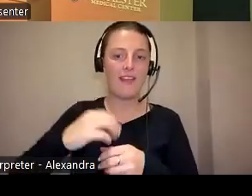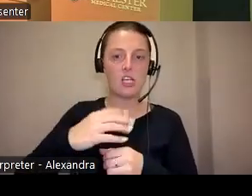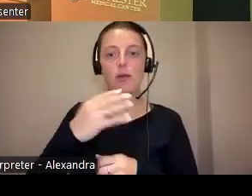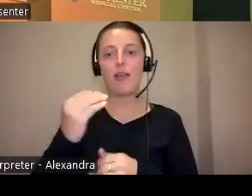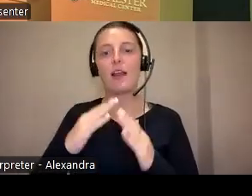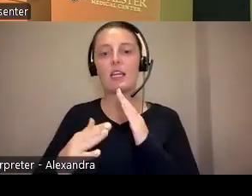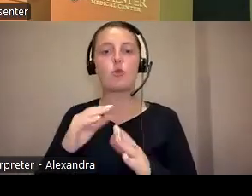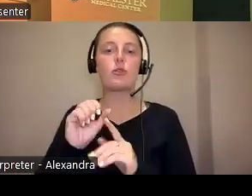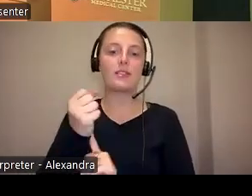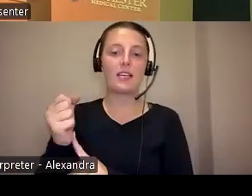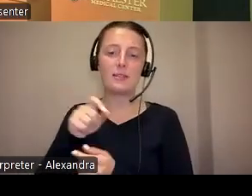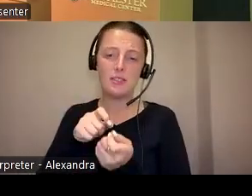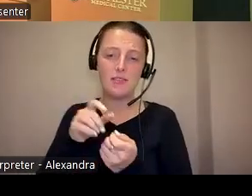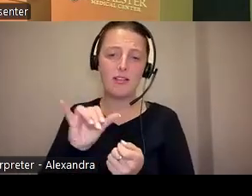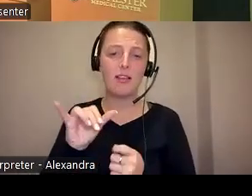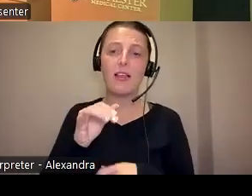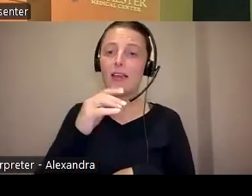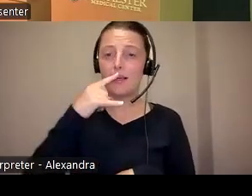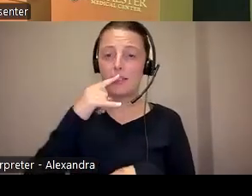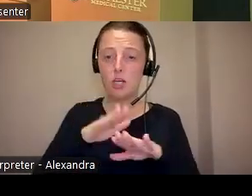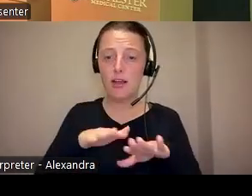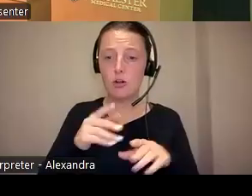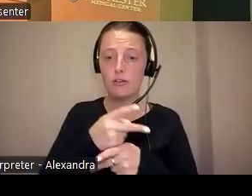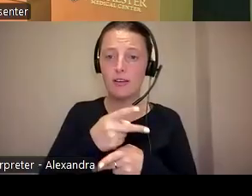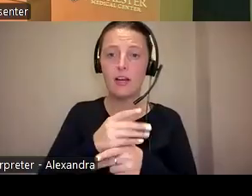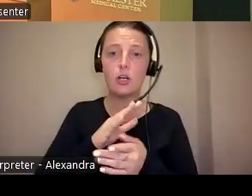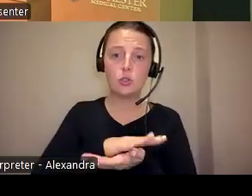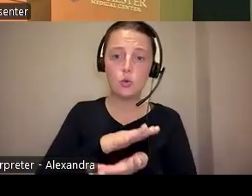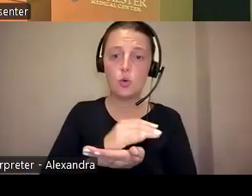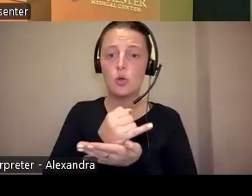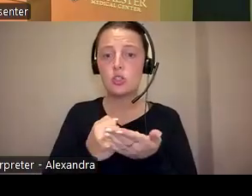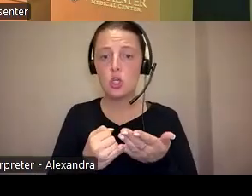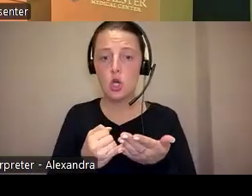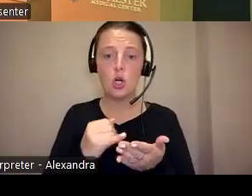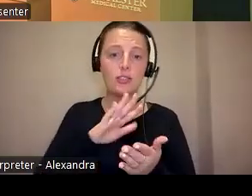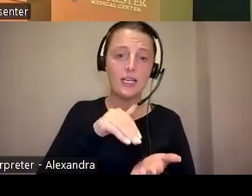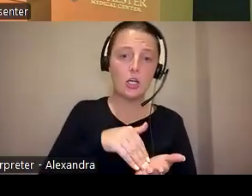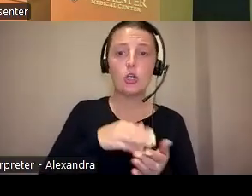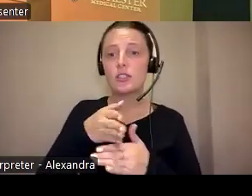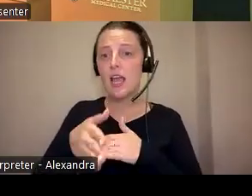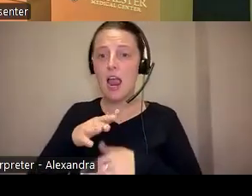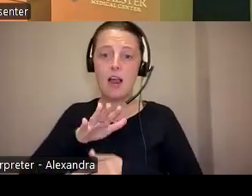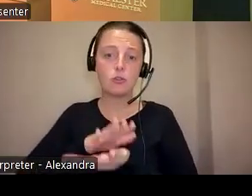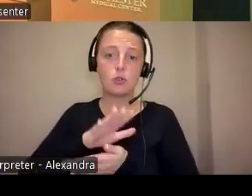centers and after school programs is that an okay place to start this is an amazing team uh I'm very